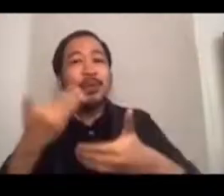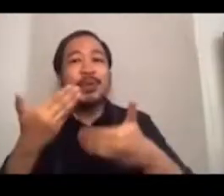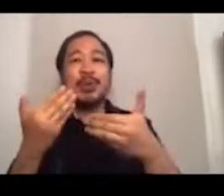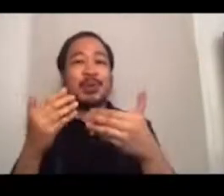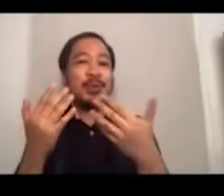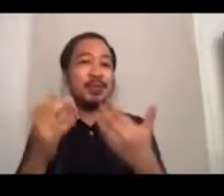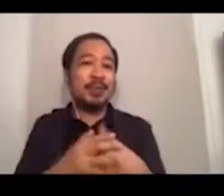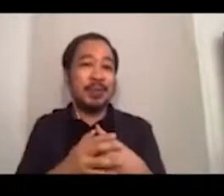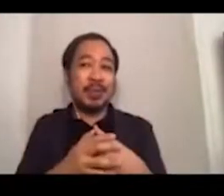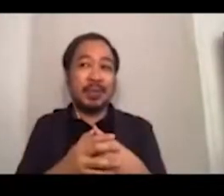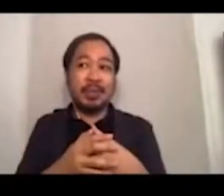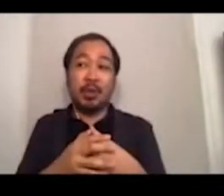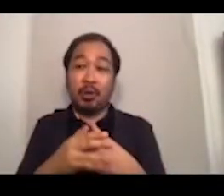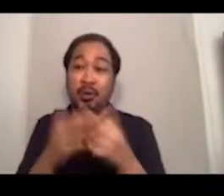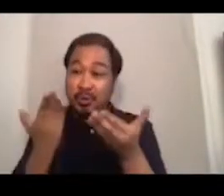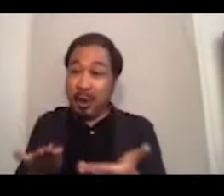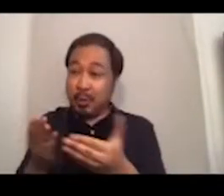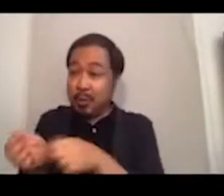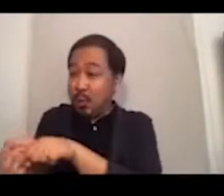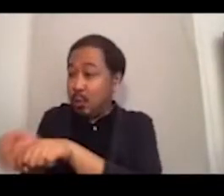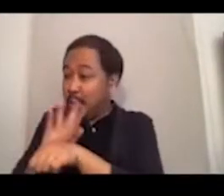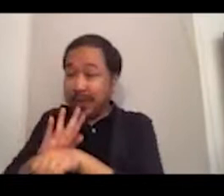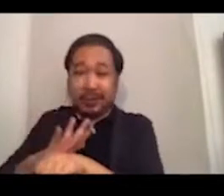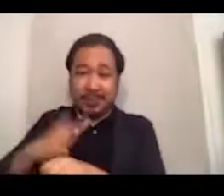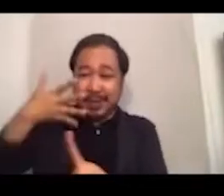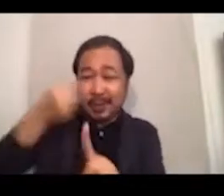of this new society are really the challenges of the city.